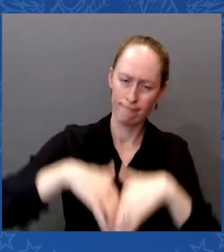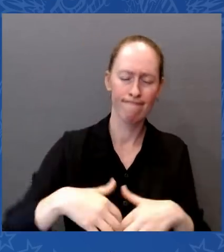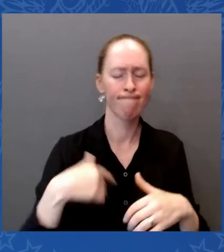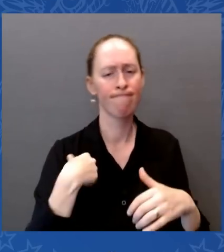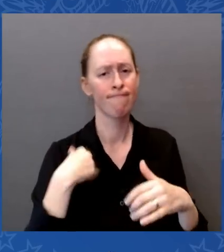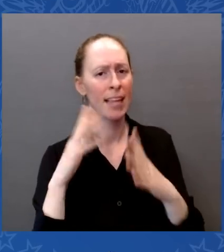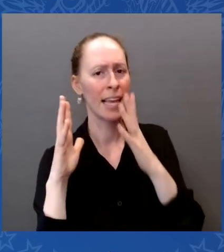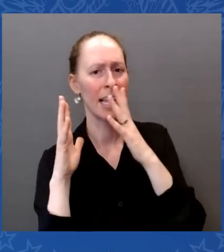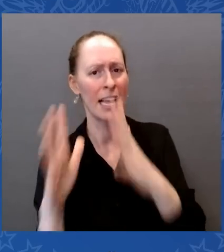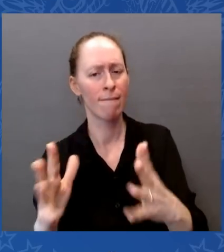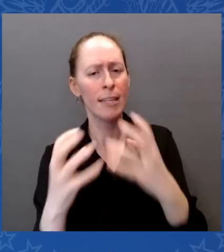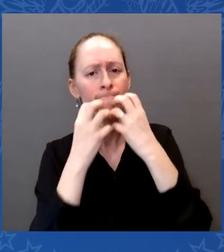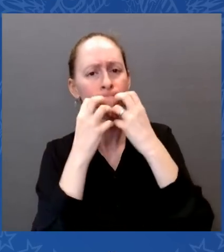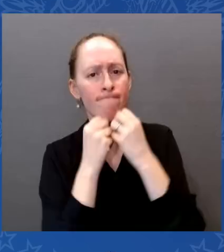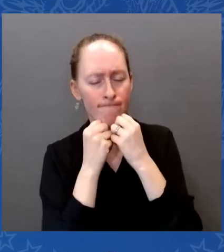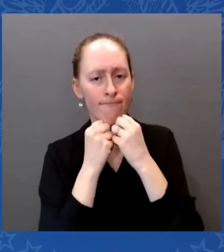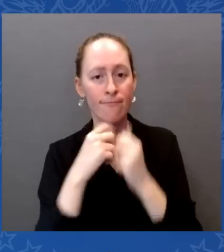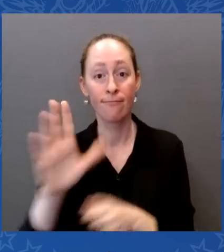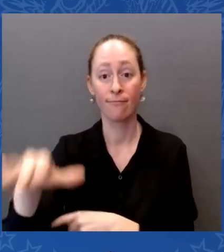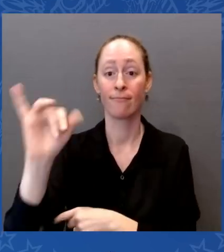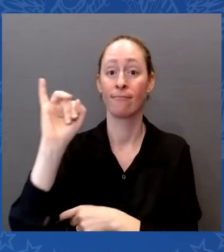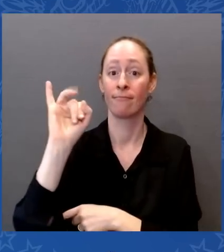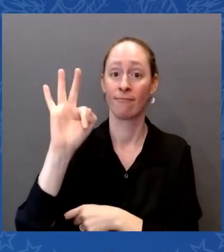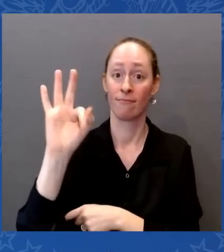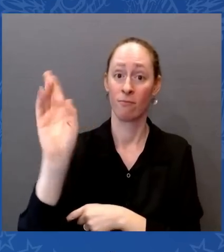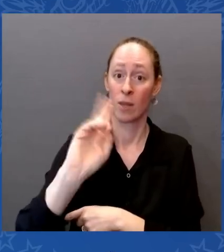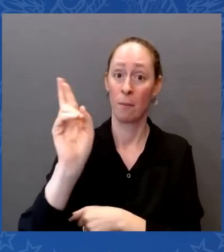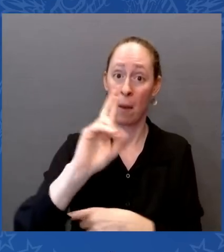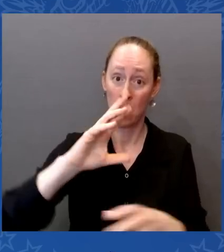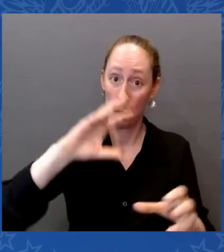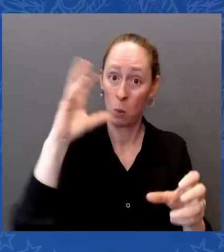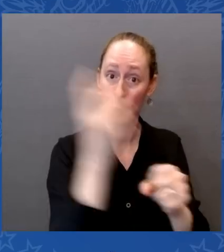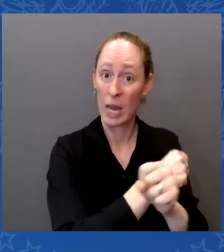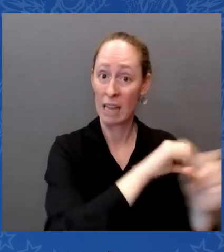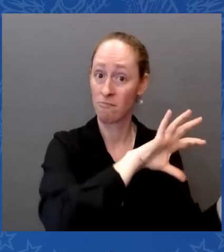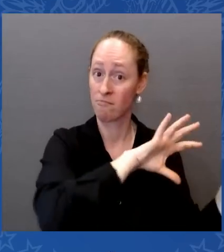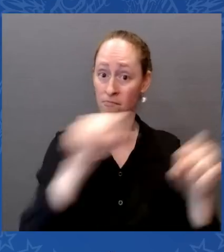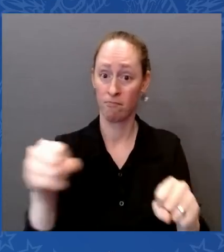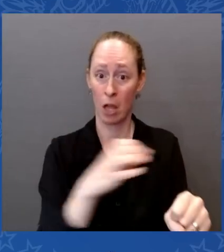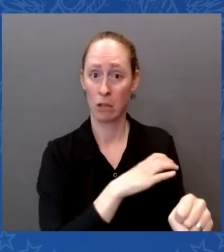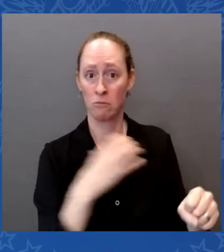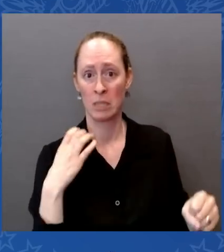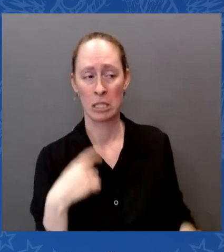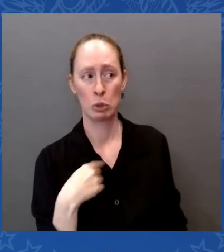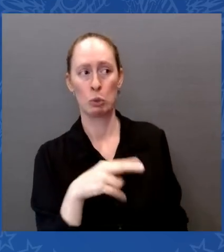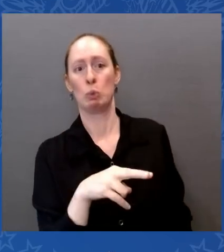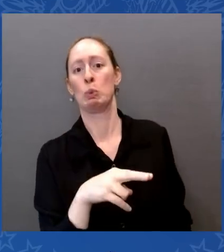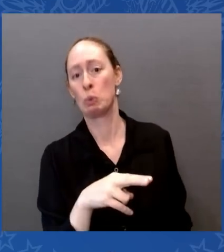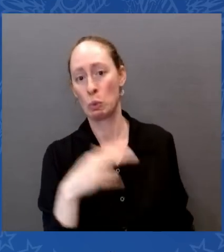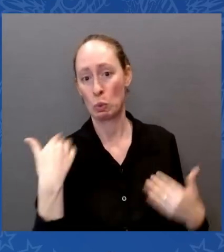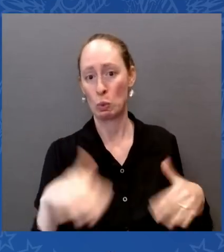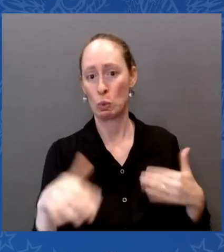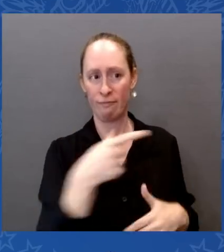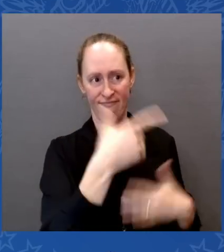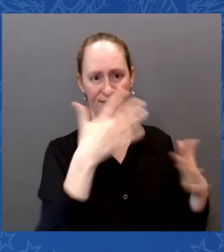They're telling us. They're being straight up about it. They're going to repeal lower prescription drug prices I just signed into law and raise drug prices.